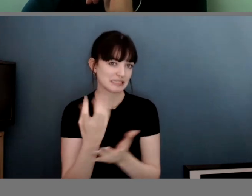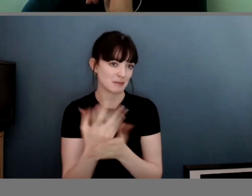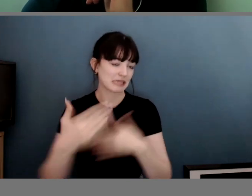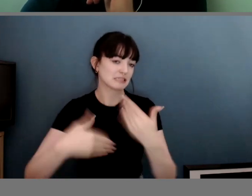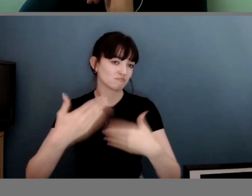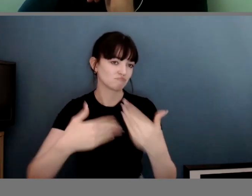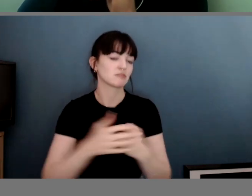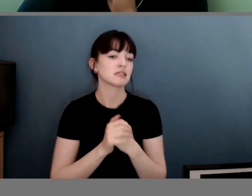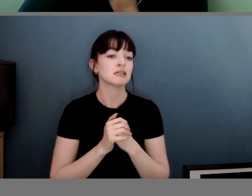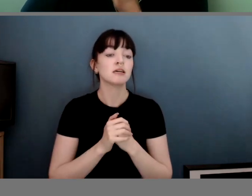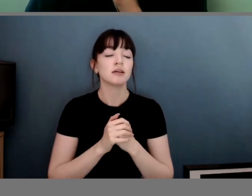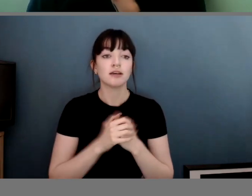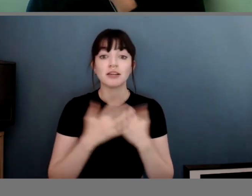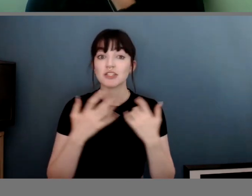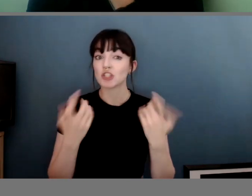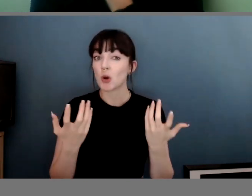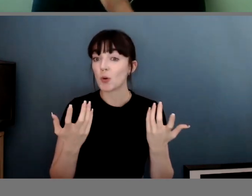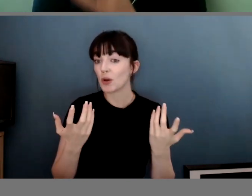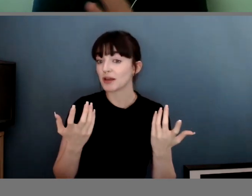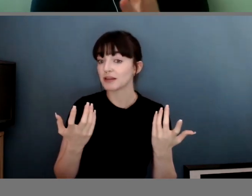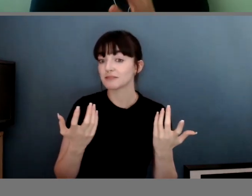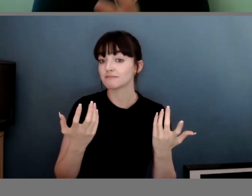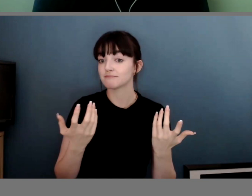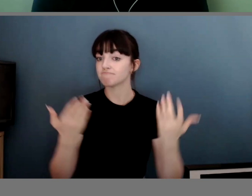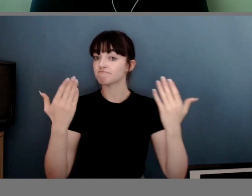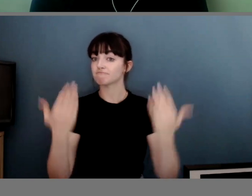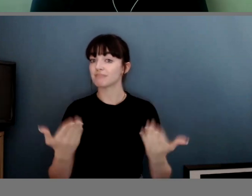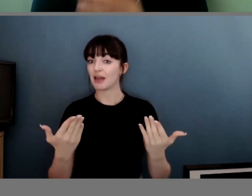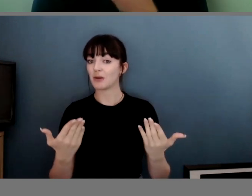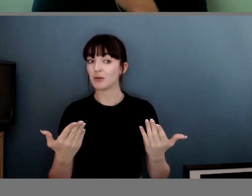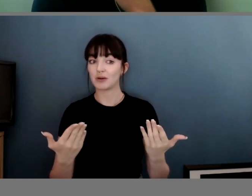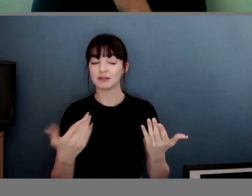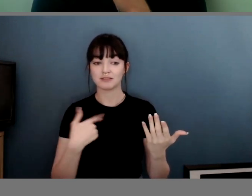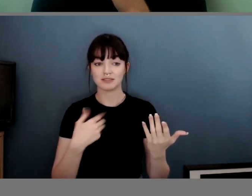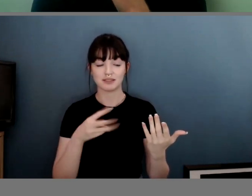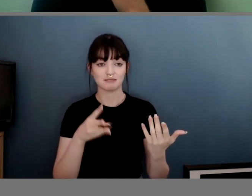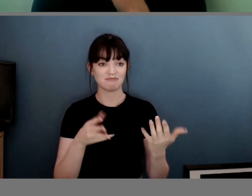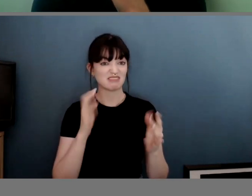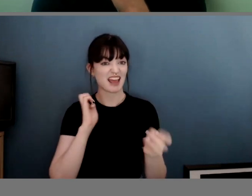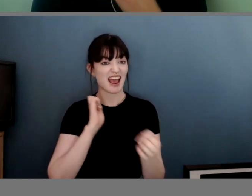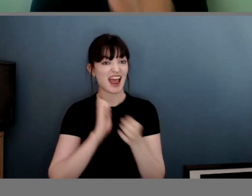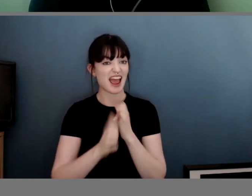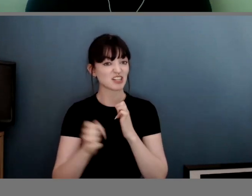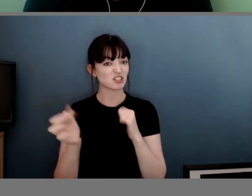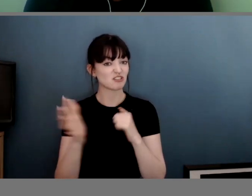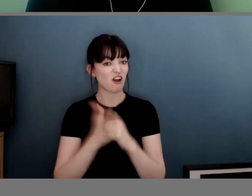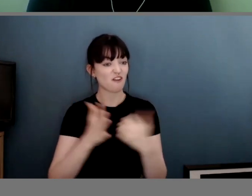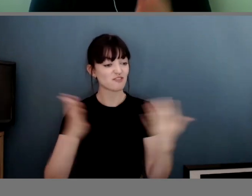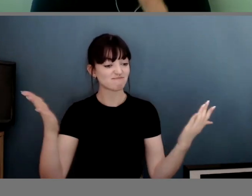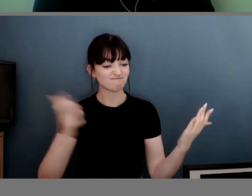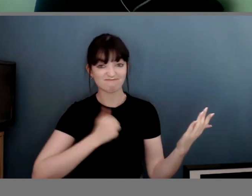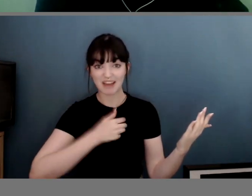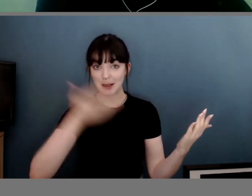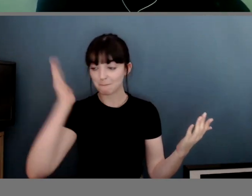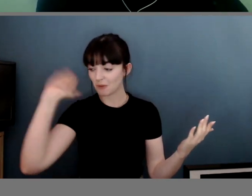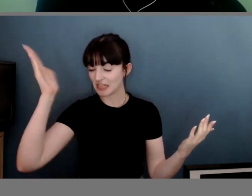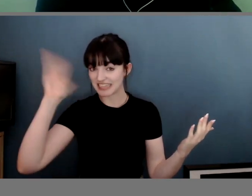that. At this point that brings me to the end of the material I want to present and I am going to